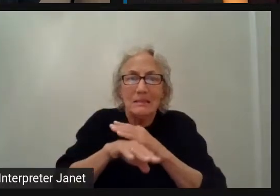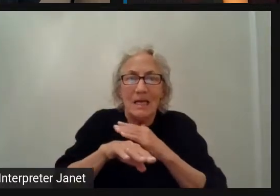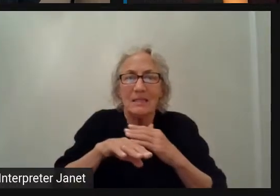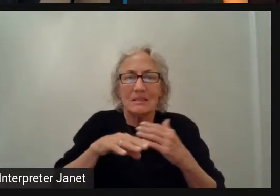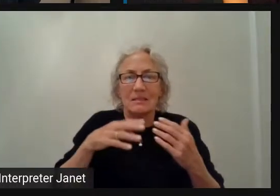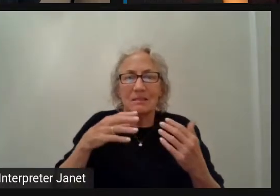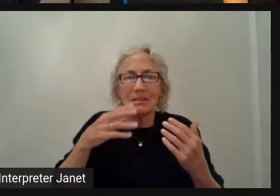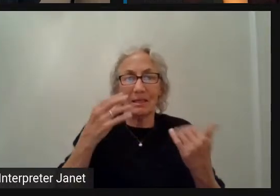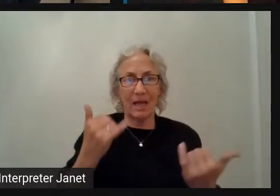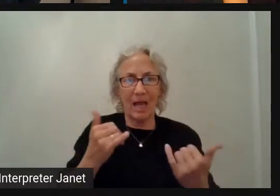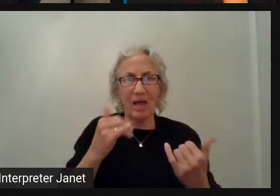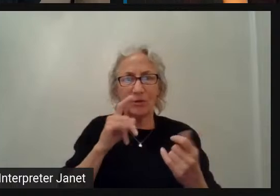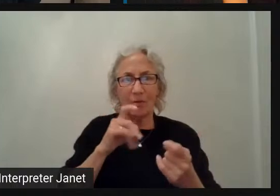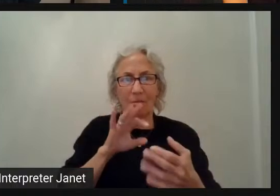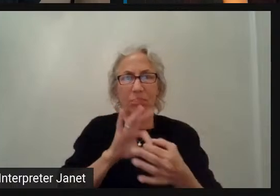If you develop a website and never